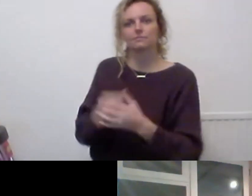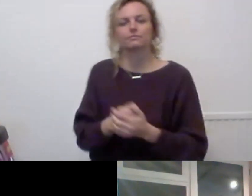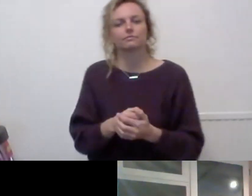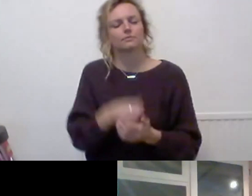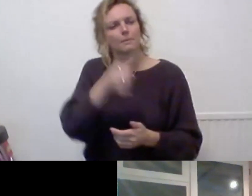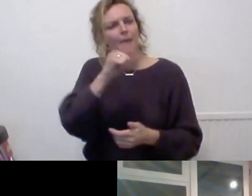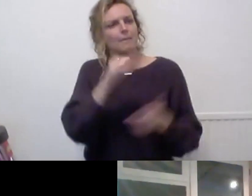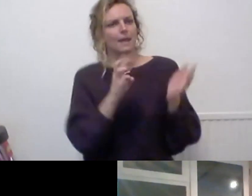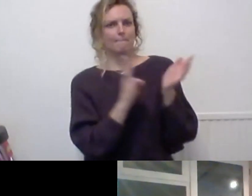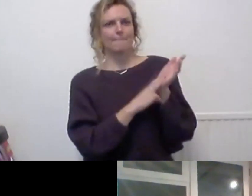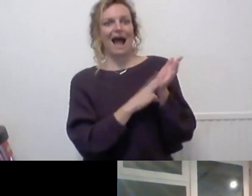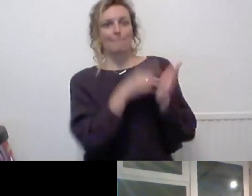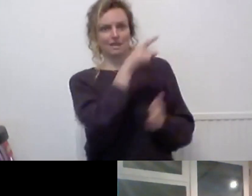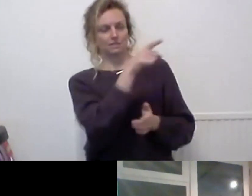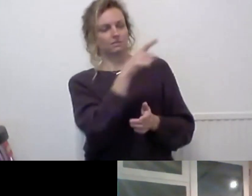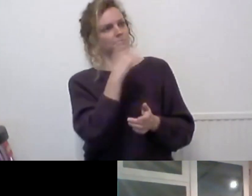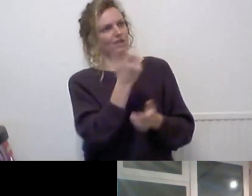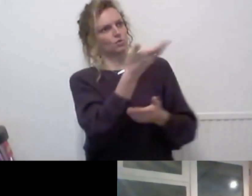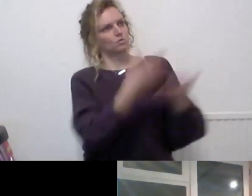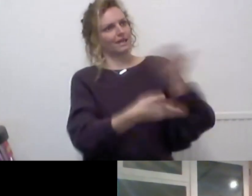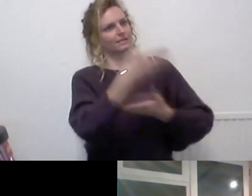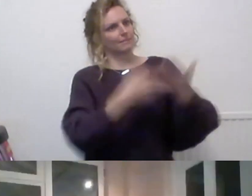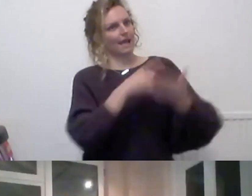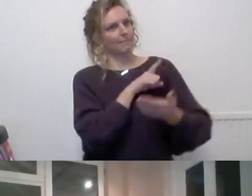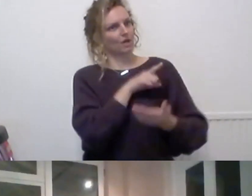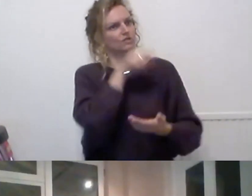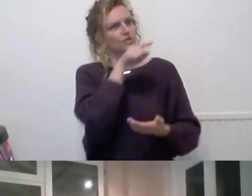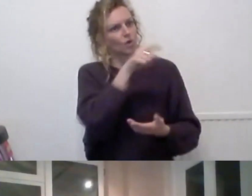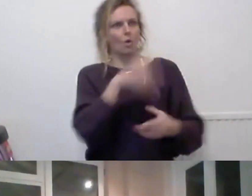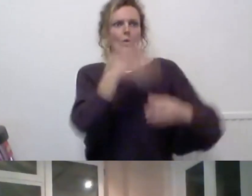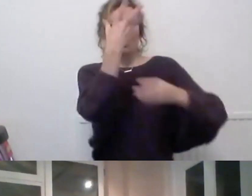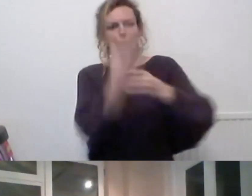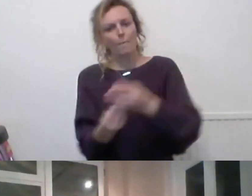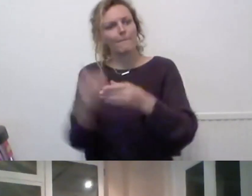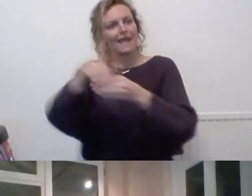come in here, because you're fully immersed in our local community in that respect. And have Yeah,